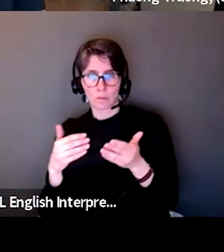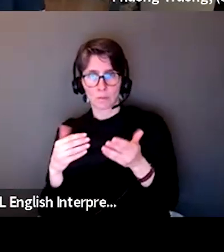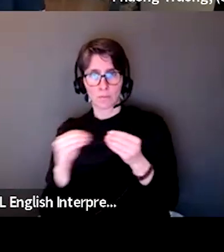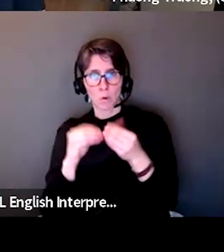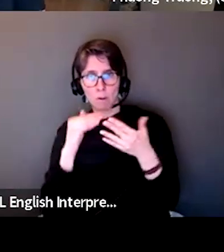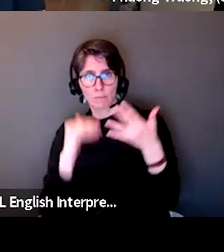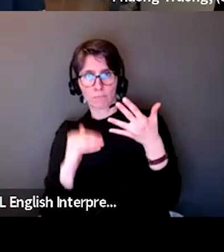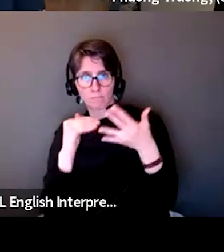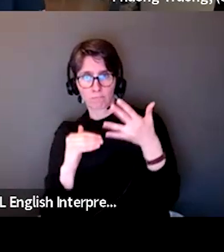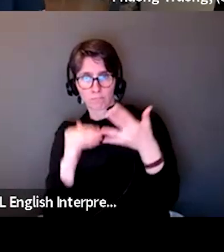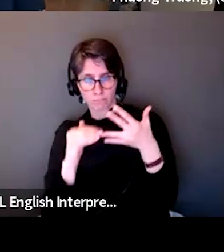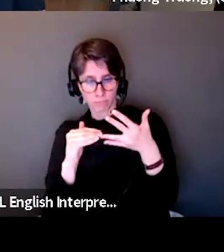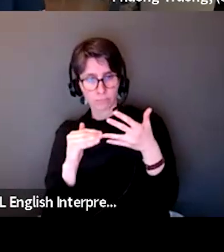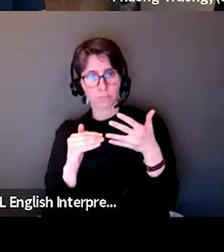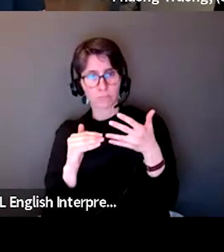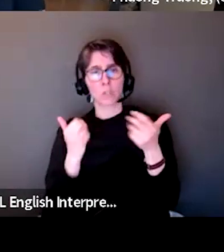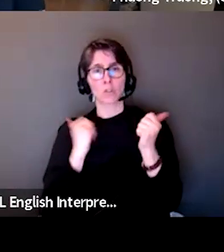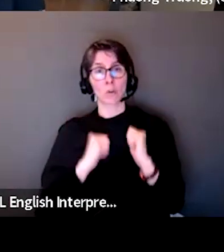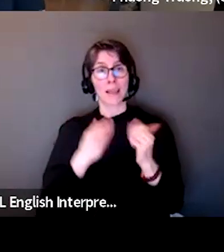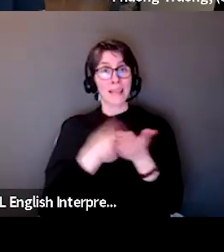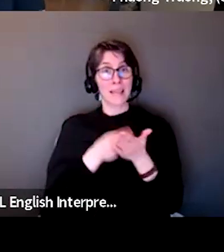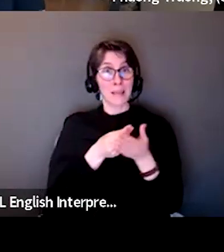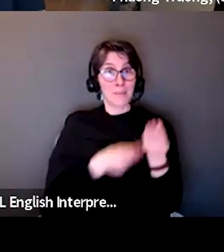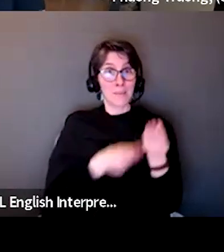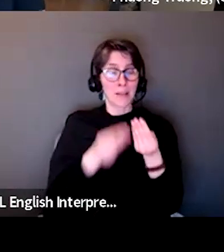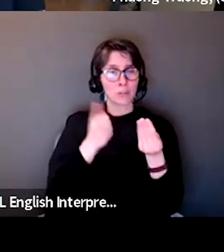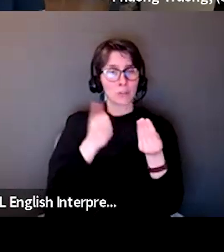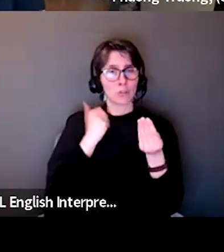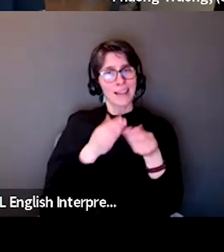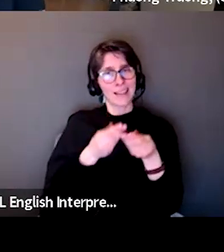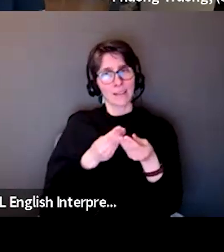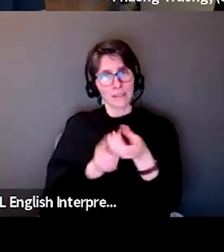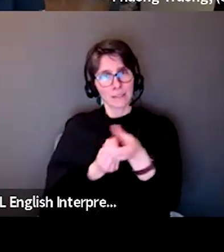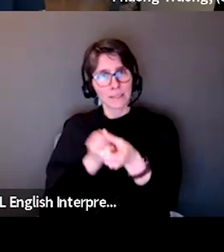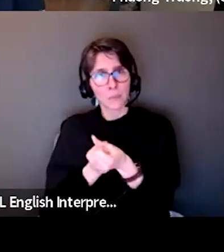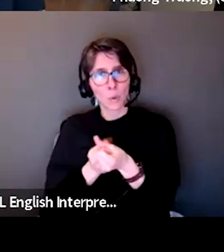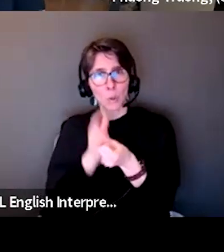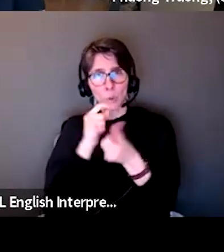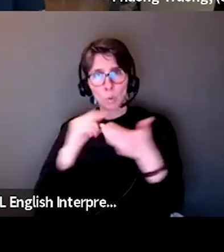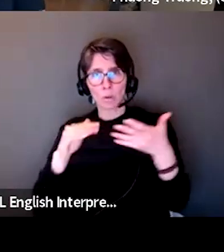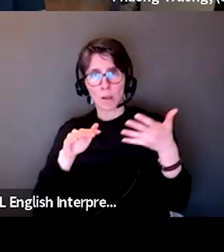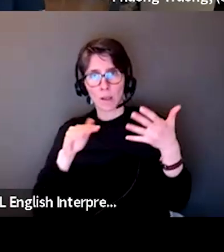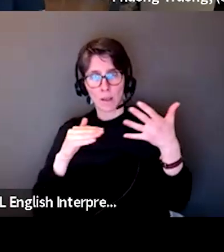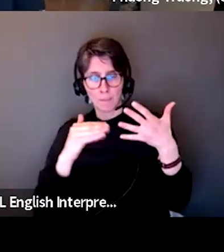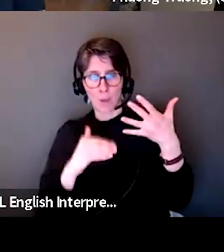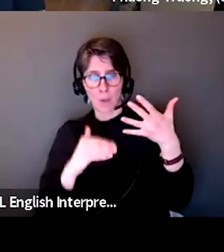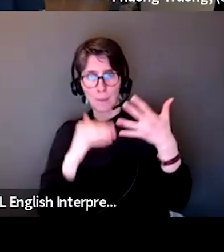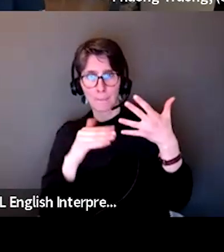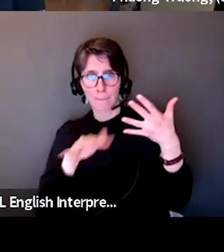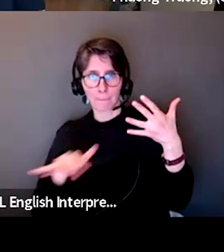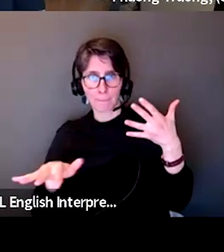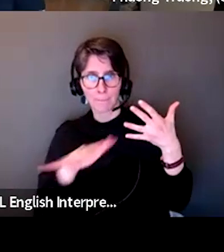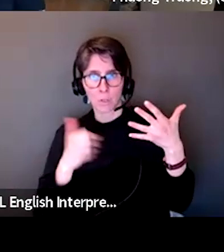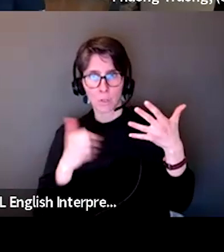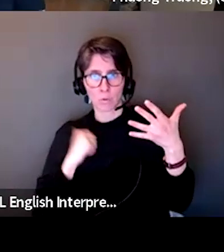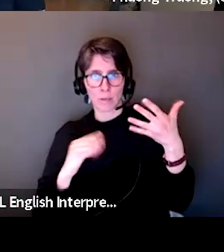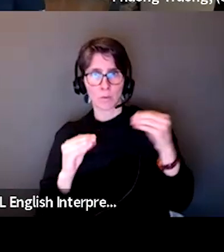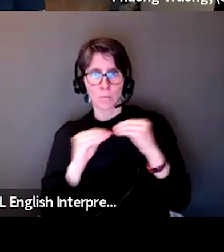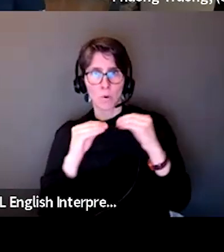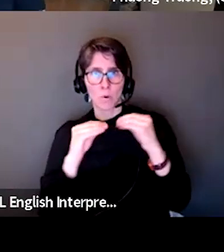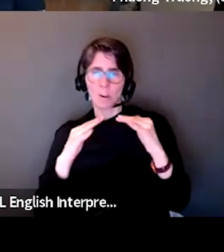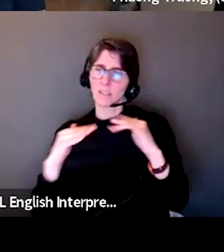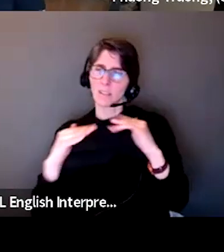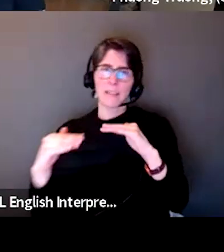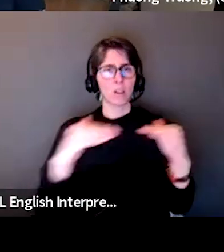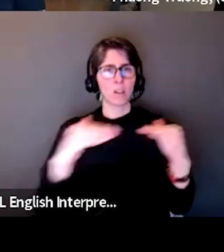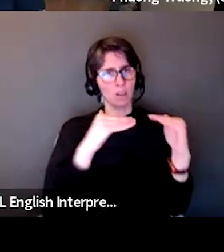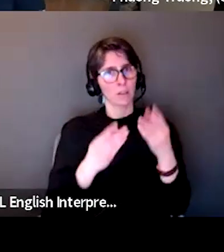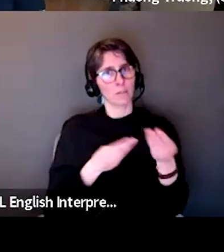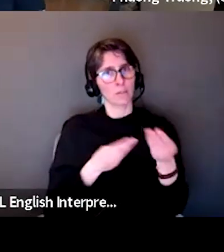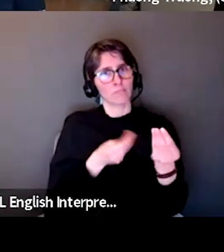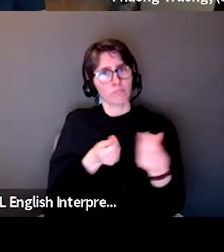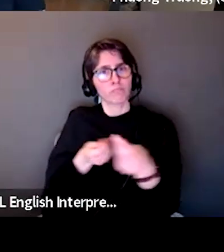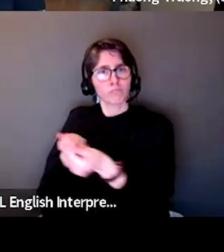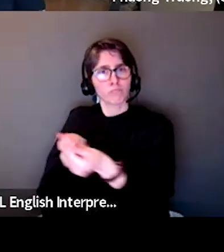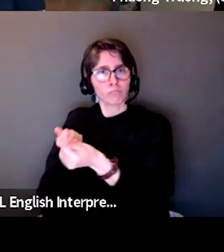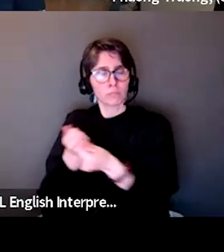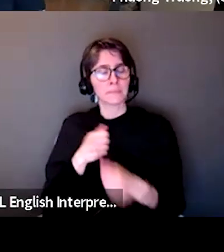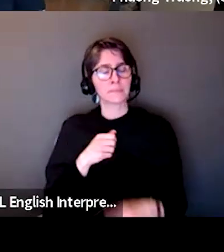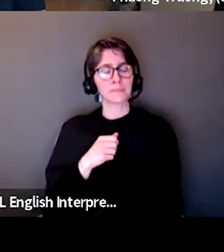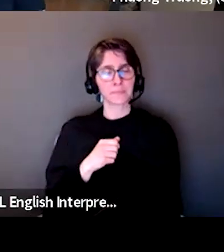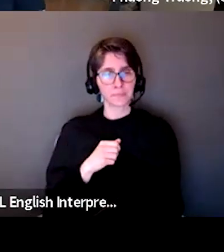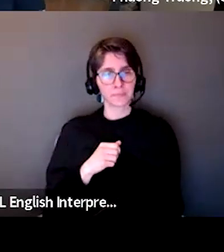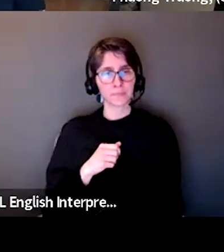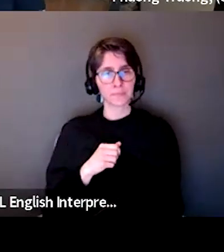focus our budget on bringing folks at the bottom up, trying to level things out more. And from what